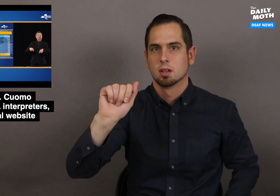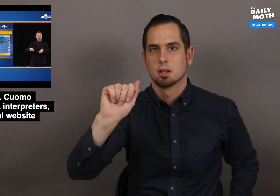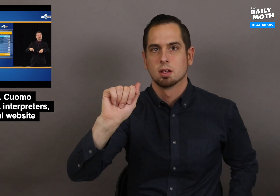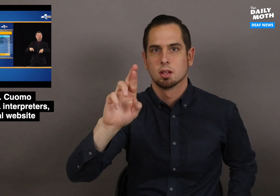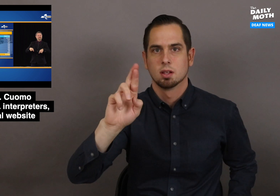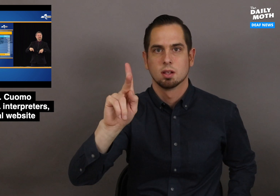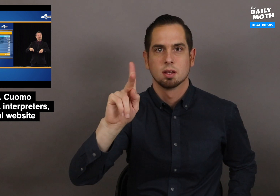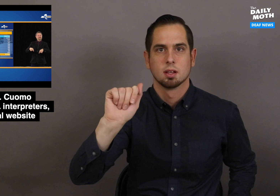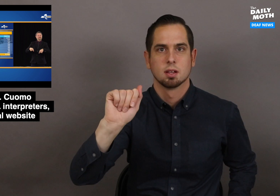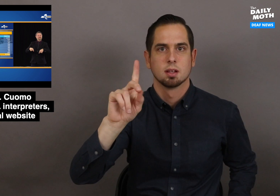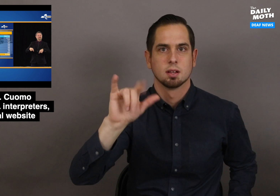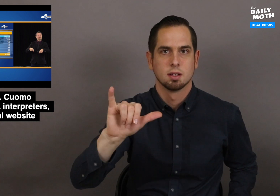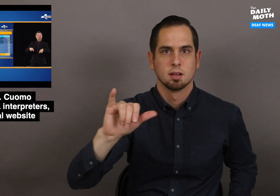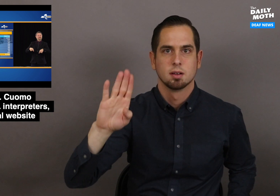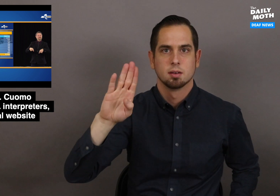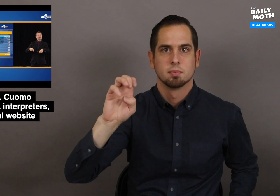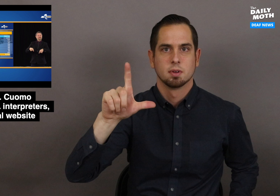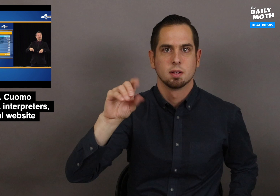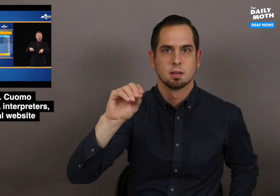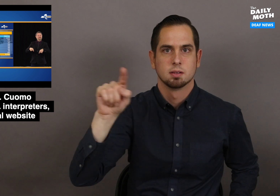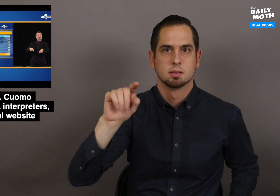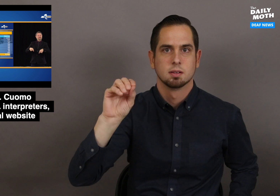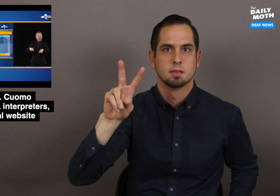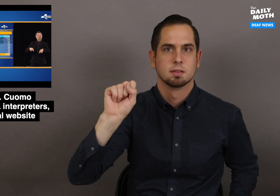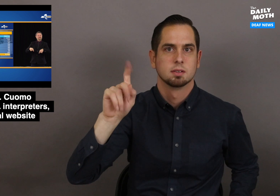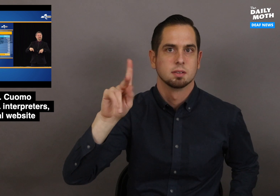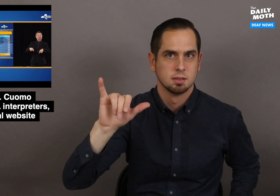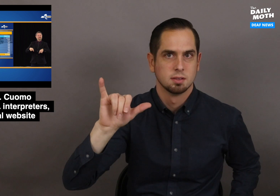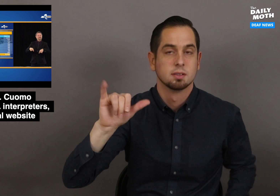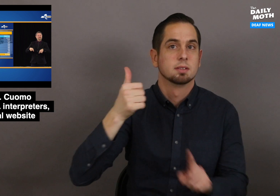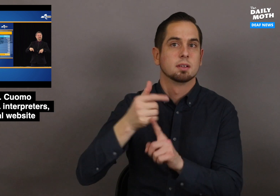named Arkady Belozovsky.